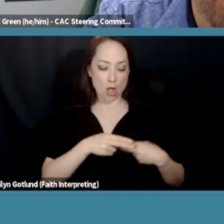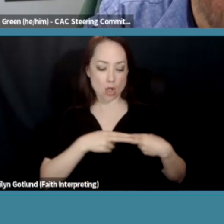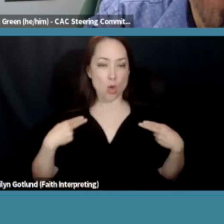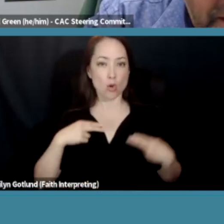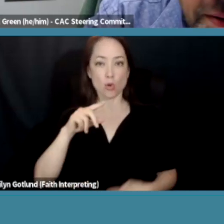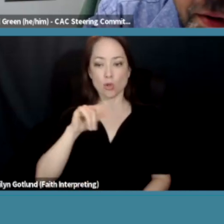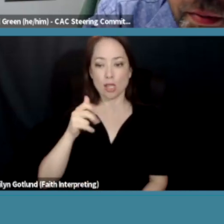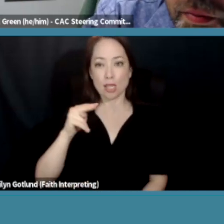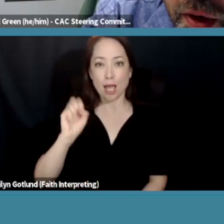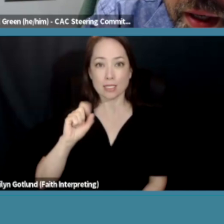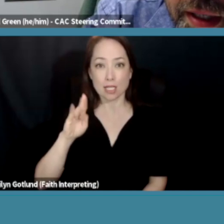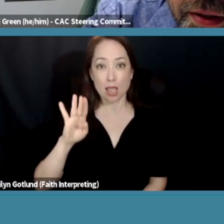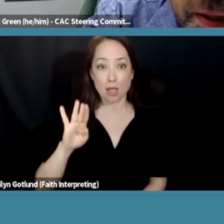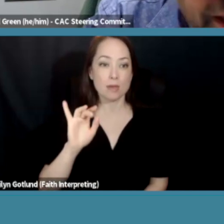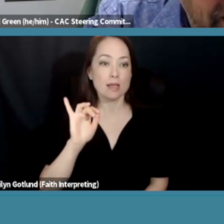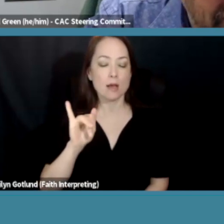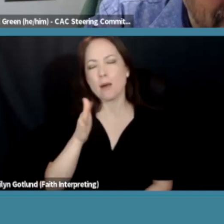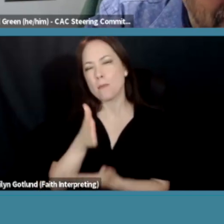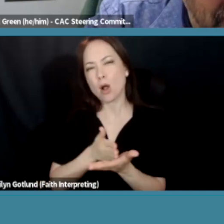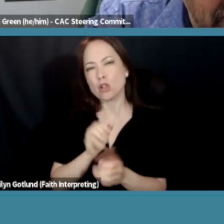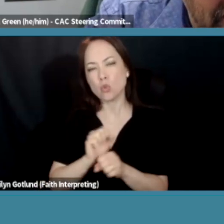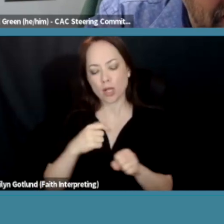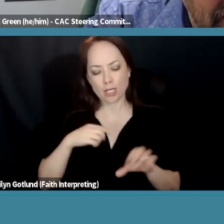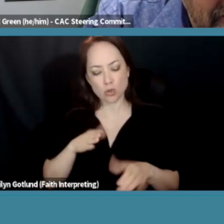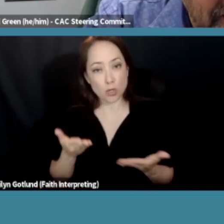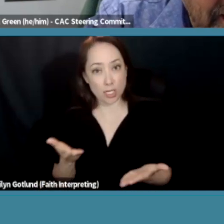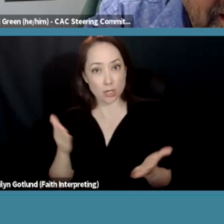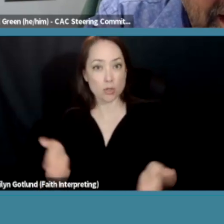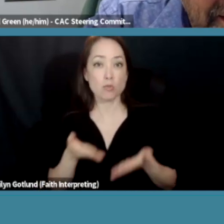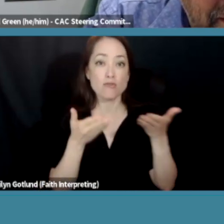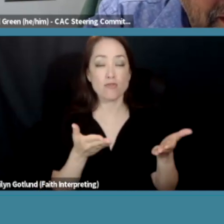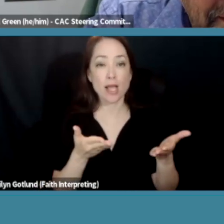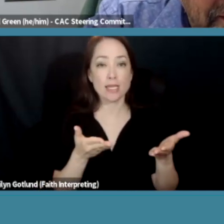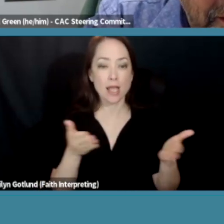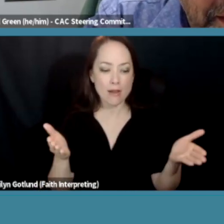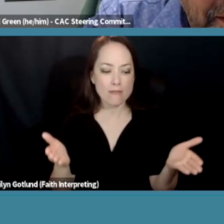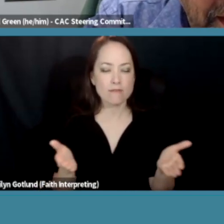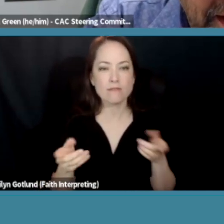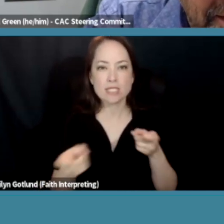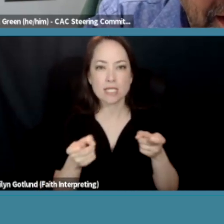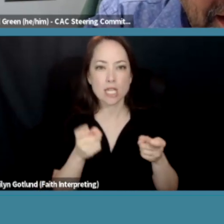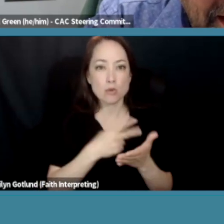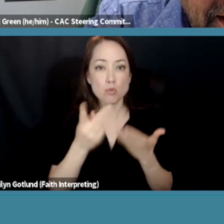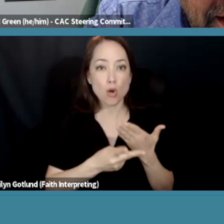Part of the work I do here is providing facilitated programs for people with disabilities,